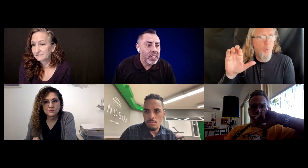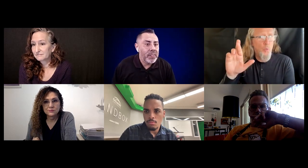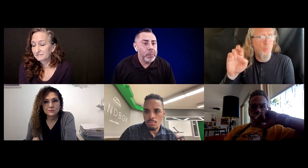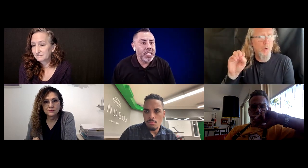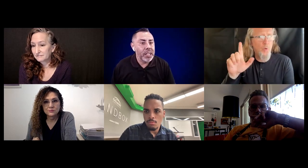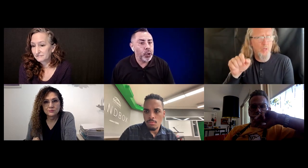It became a Creole form it wasn't a full language yet.